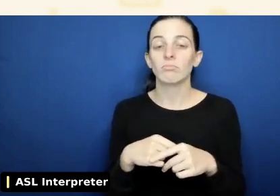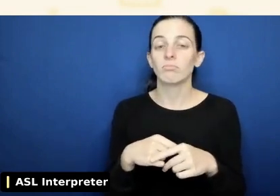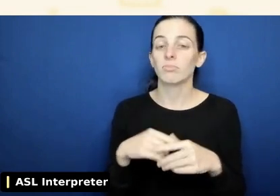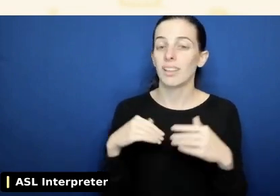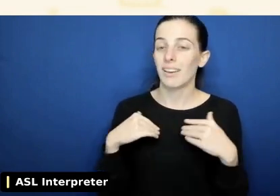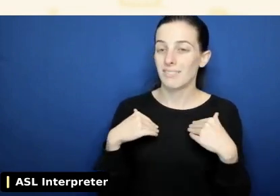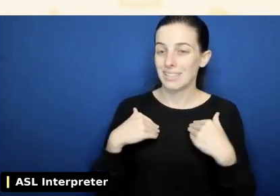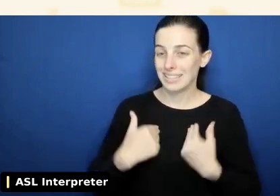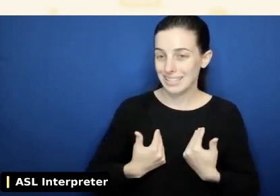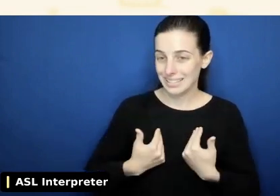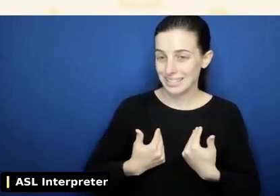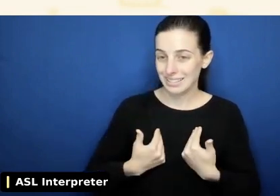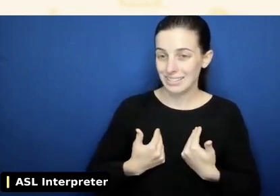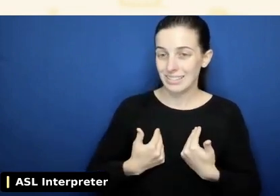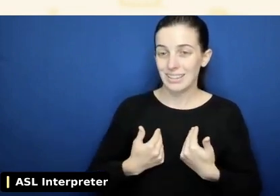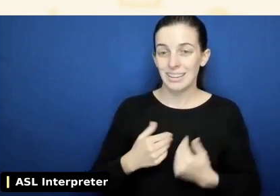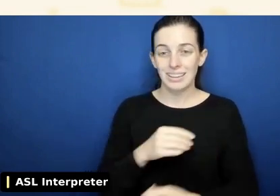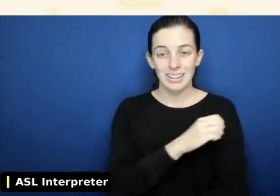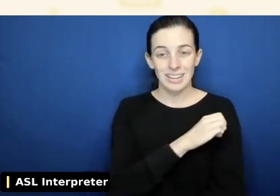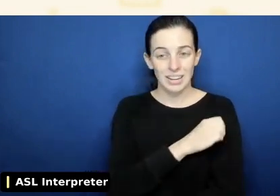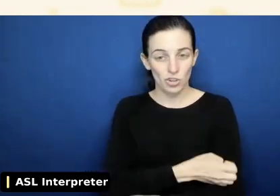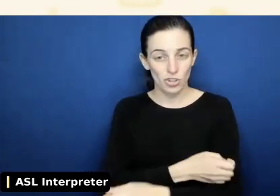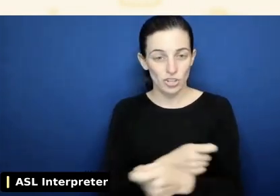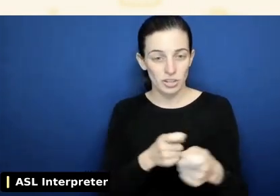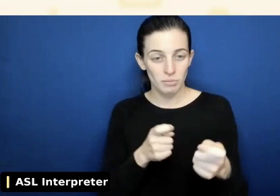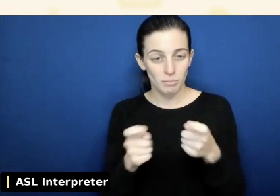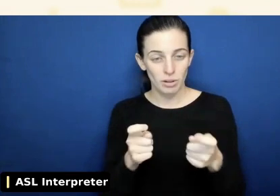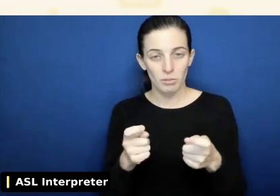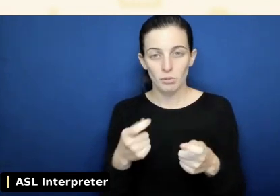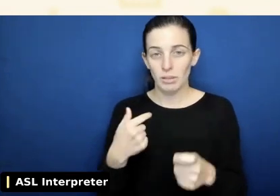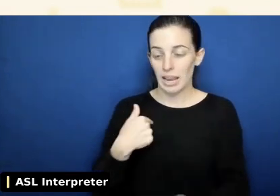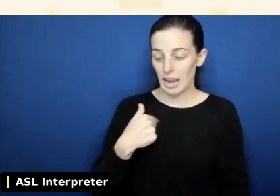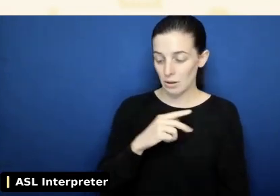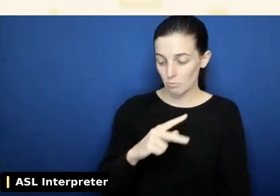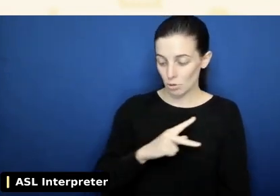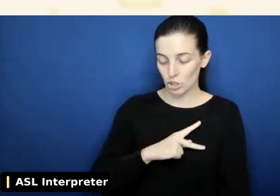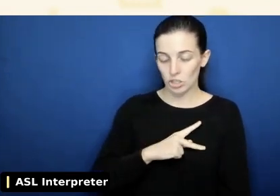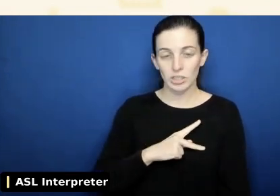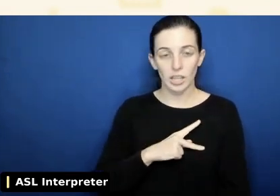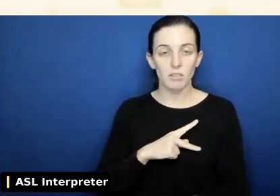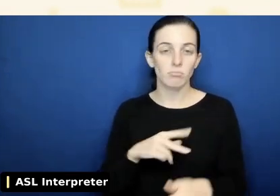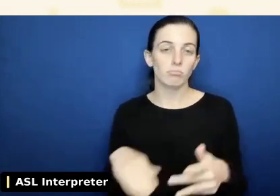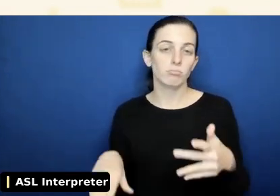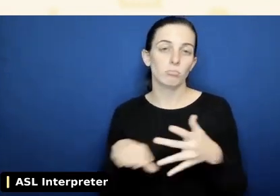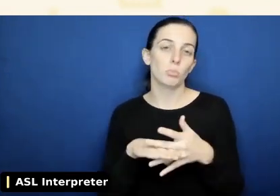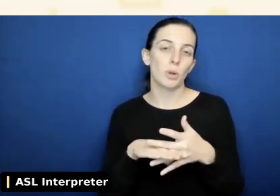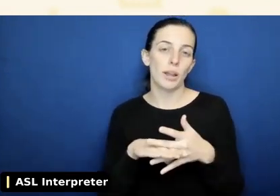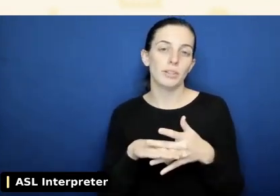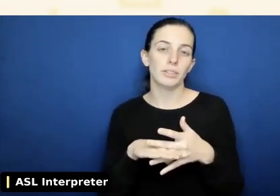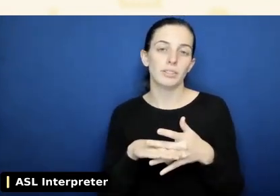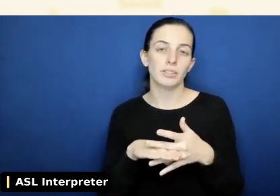as I recently told, I need to take some breaks from chronic fatigue syndrome.